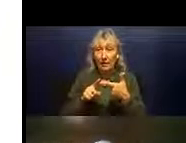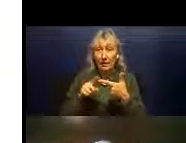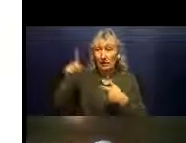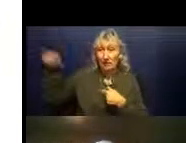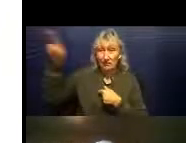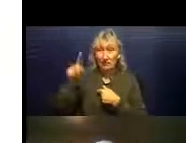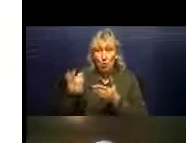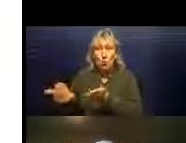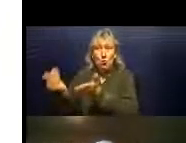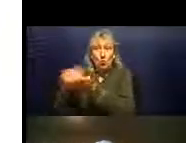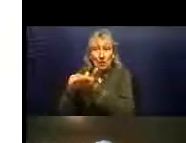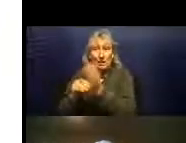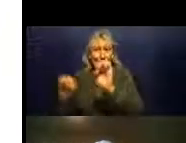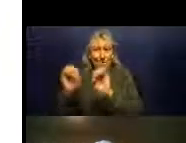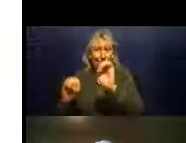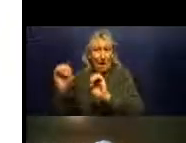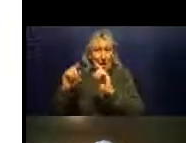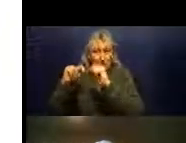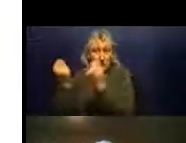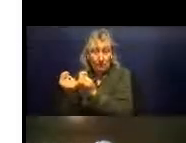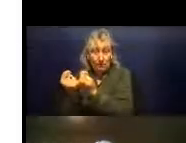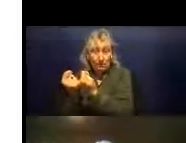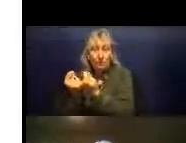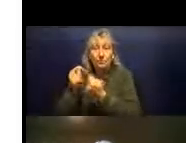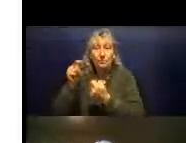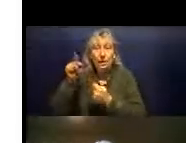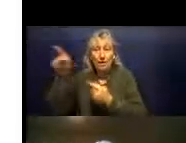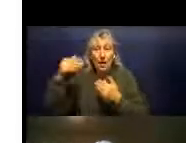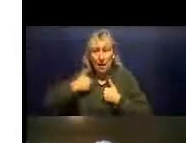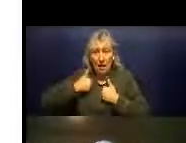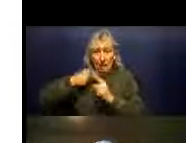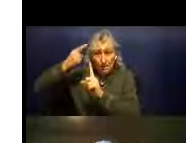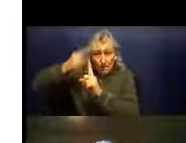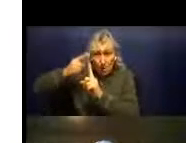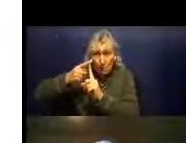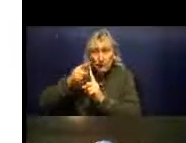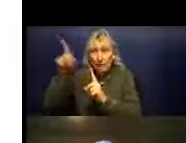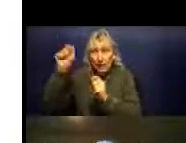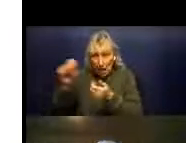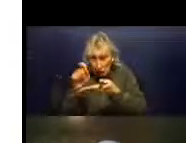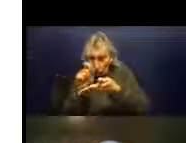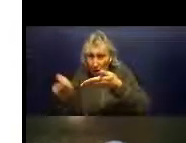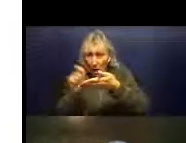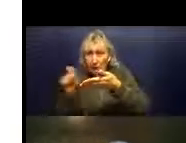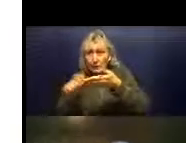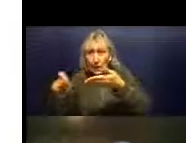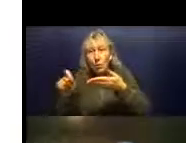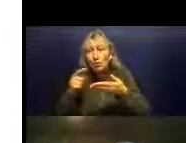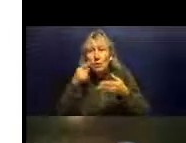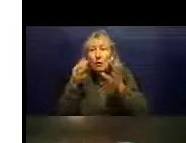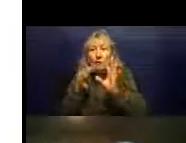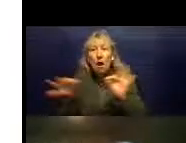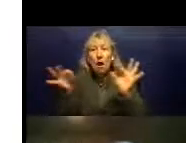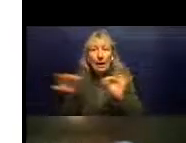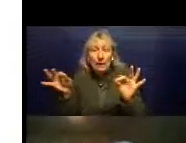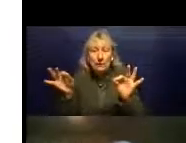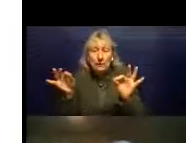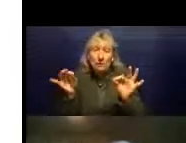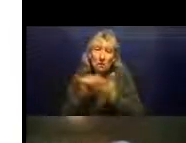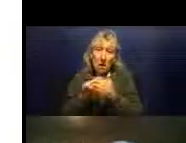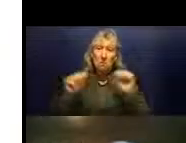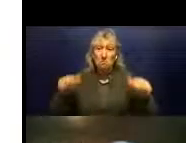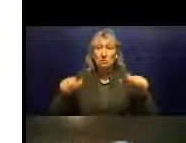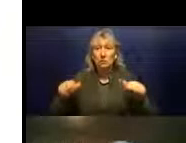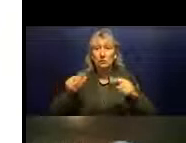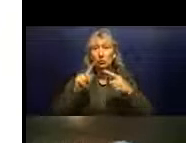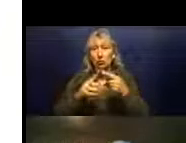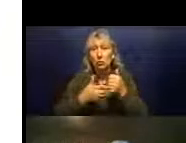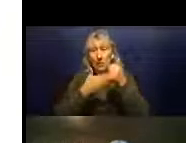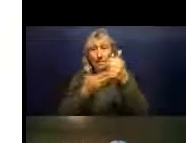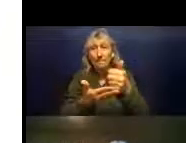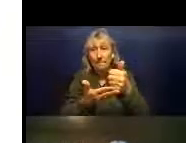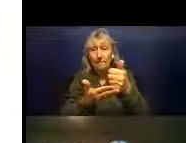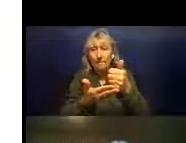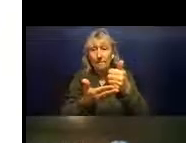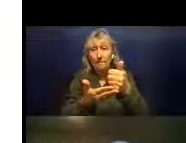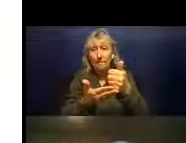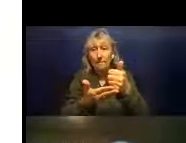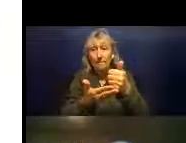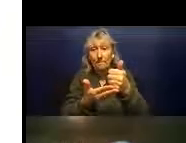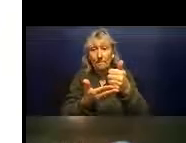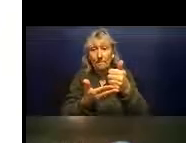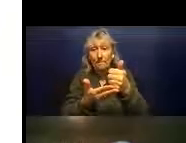Rf. Ga. has not ended, and it's still going on If you have submitted your application, and it doesn't qualify, you have an opportunity to reapply, and the evaluation team on their score.